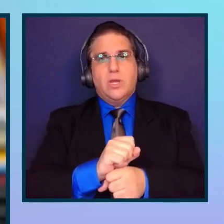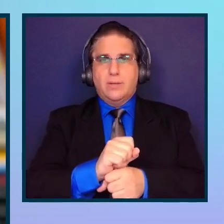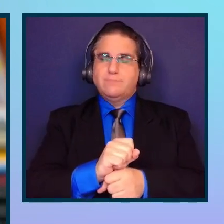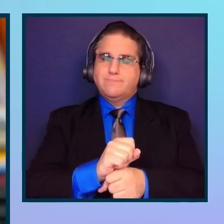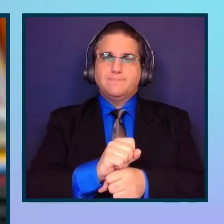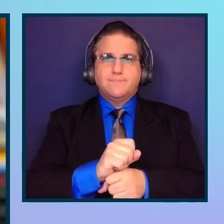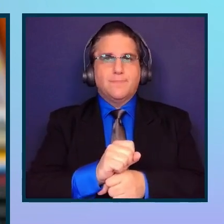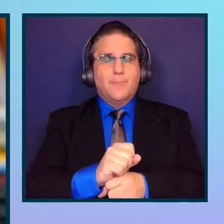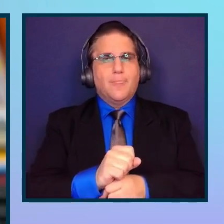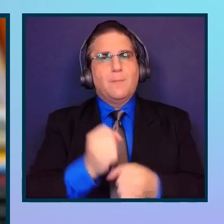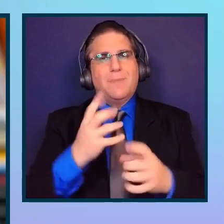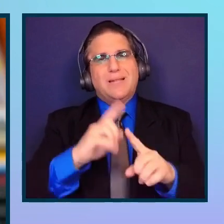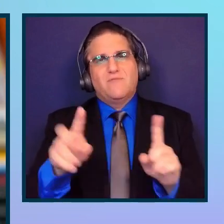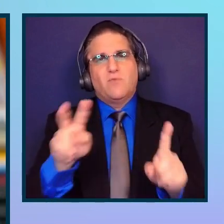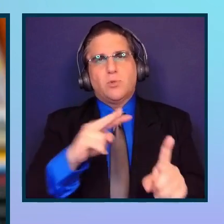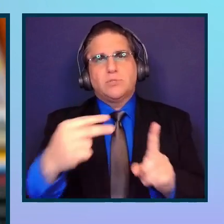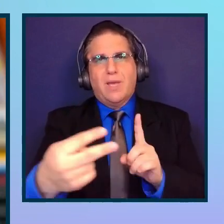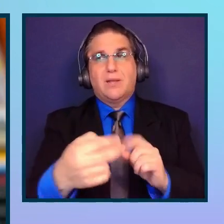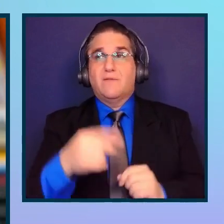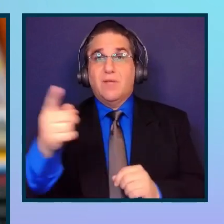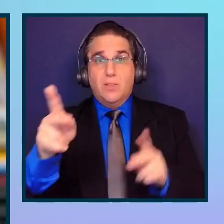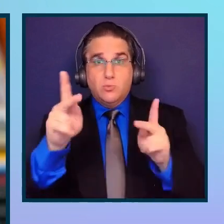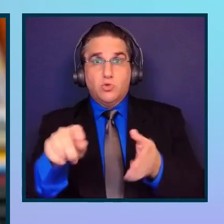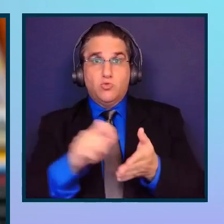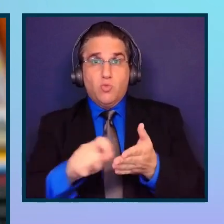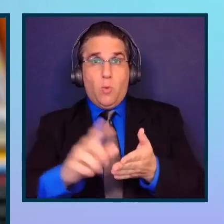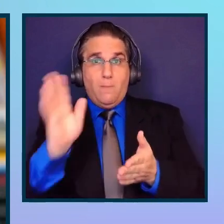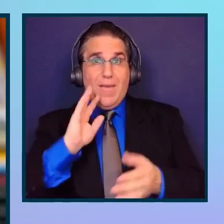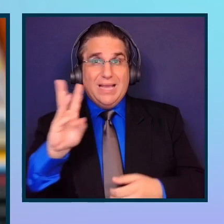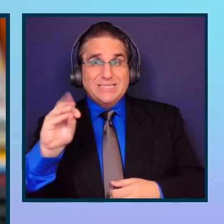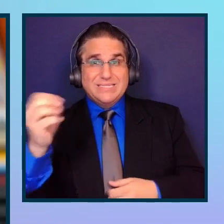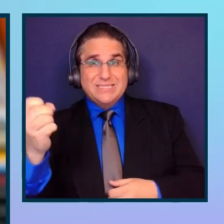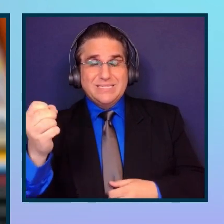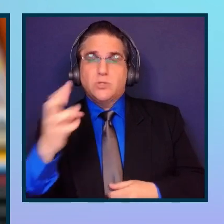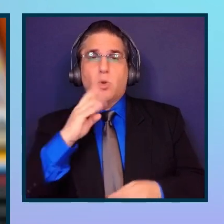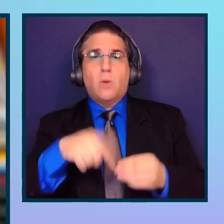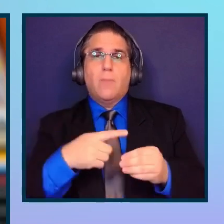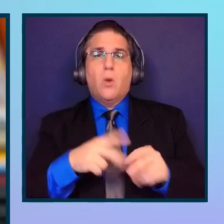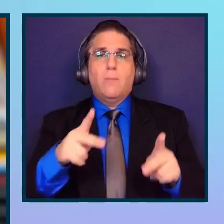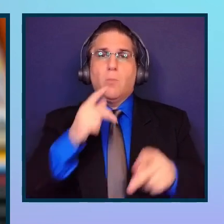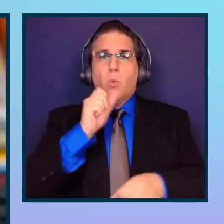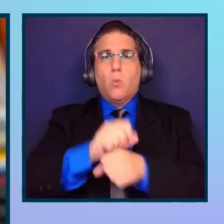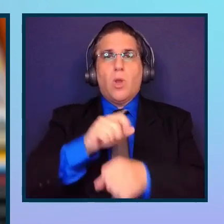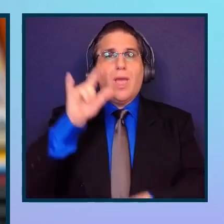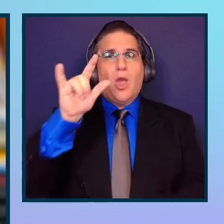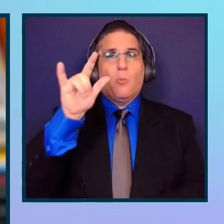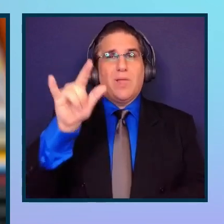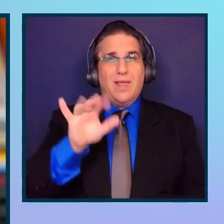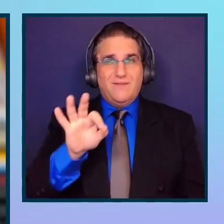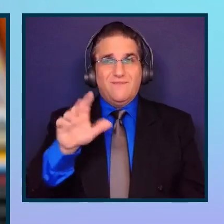who were forced to smile and pretend to be cheerful, even when they didn't feel like it, and traditionally it has been something